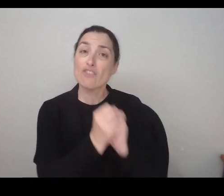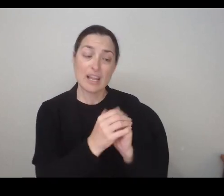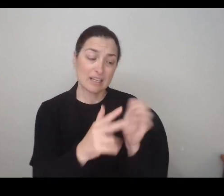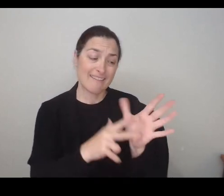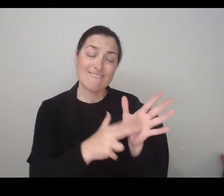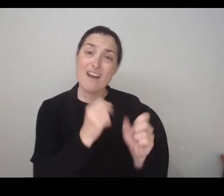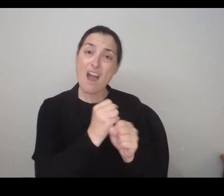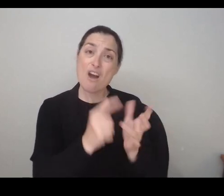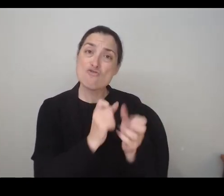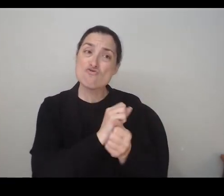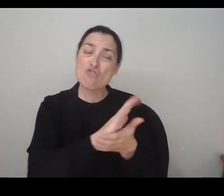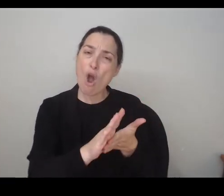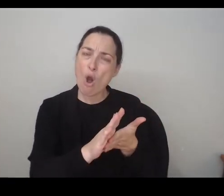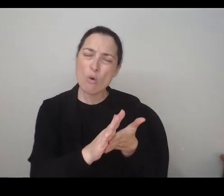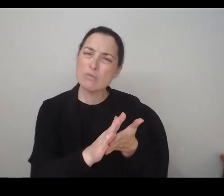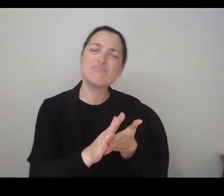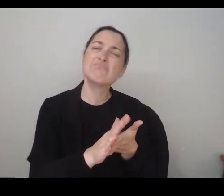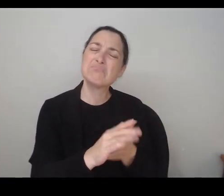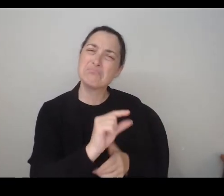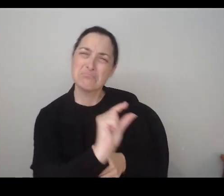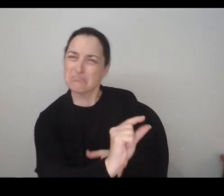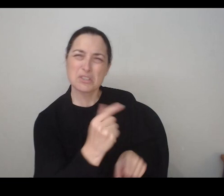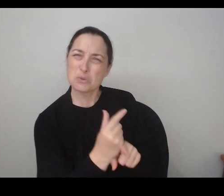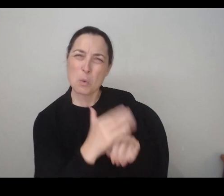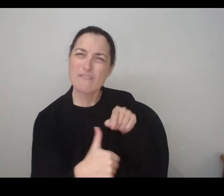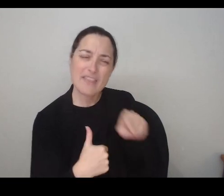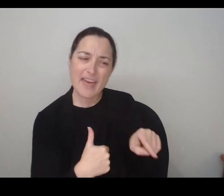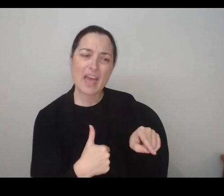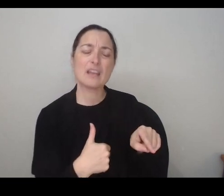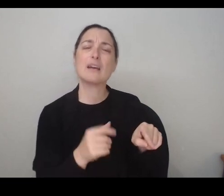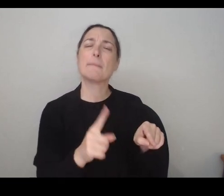So he wants to give a new vision of what he did